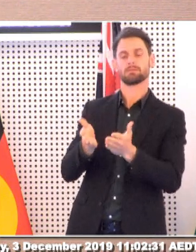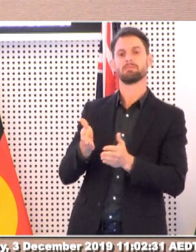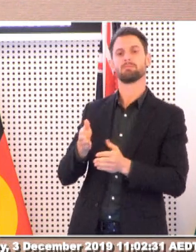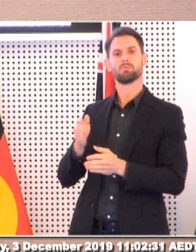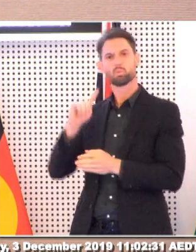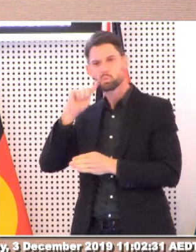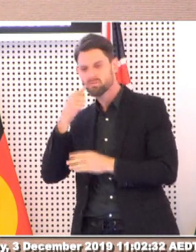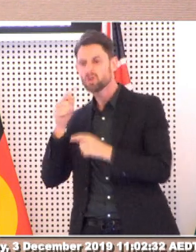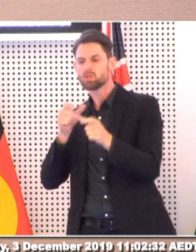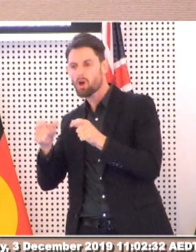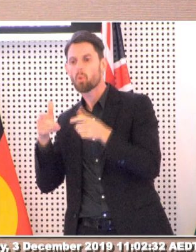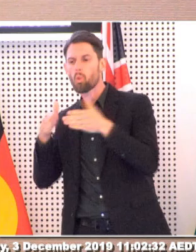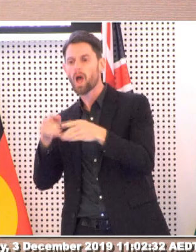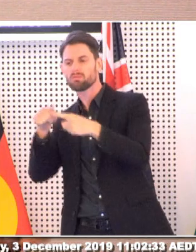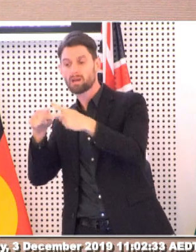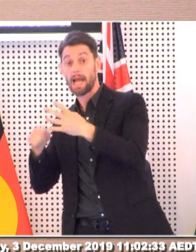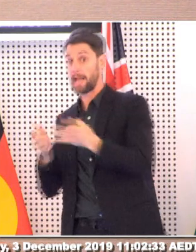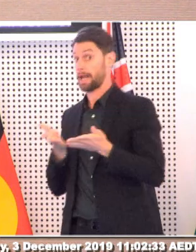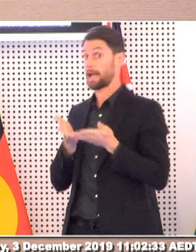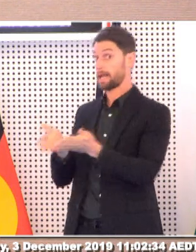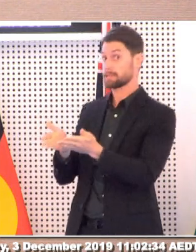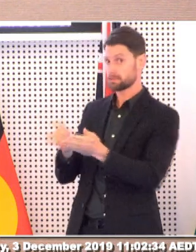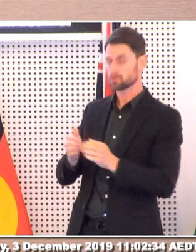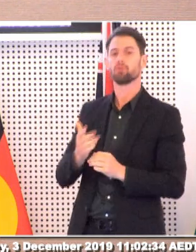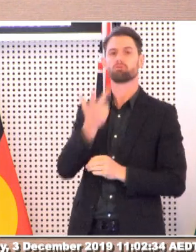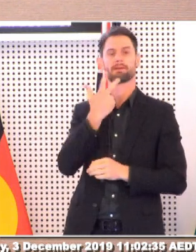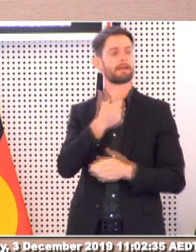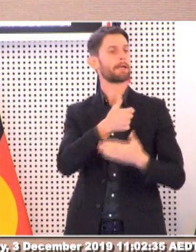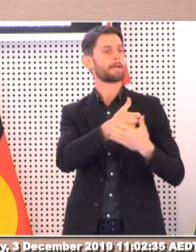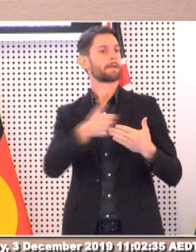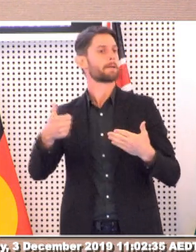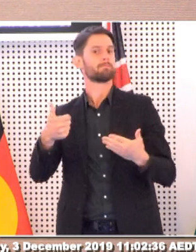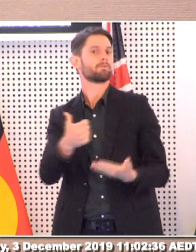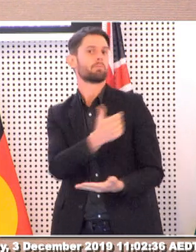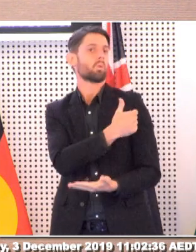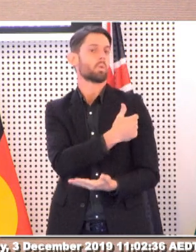and on – every morning of the week someone is allowed